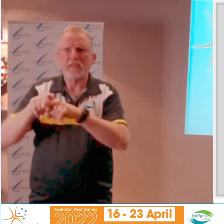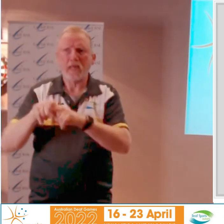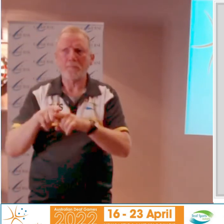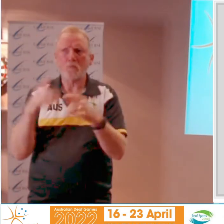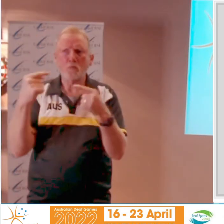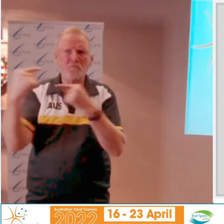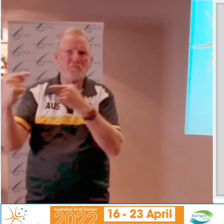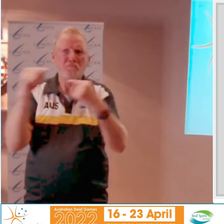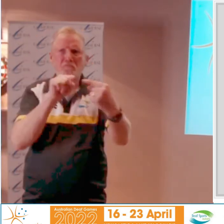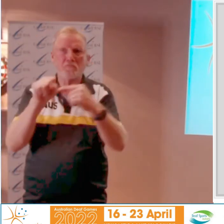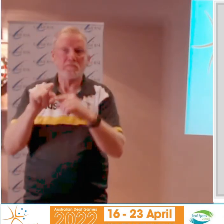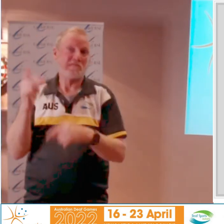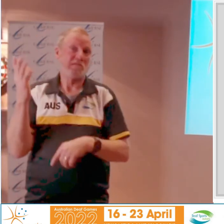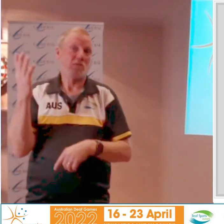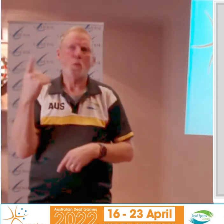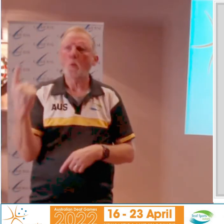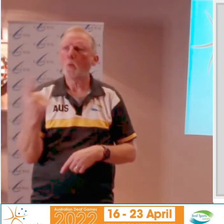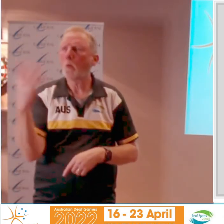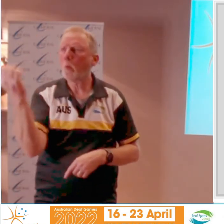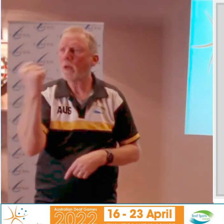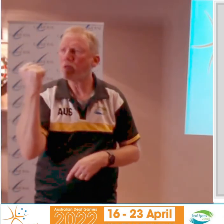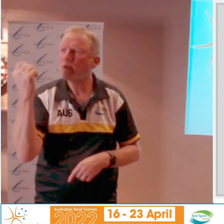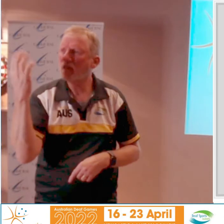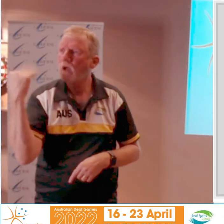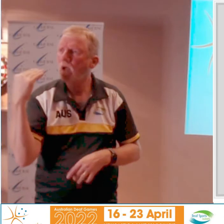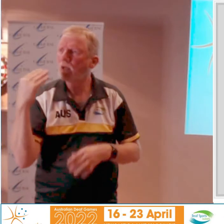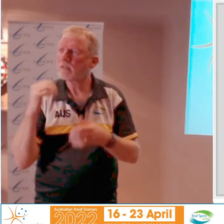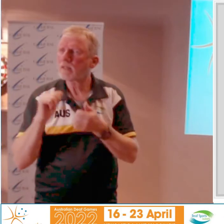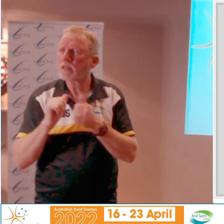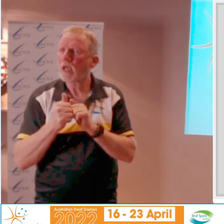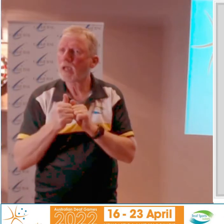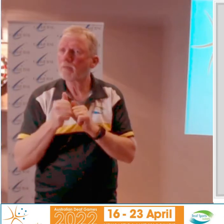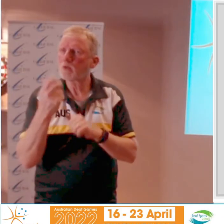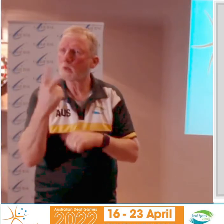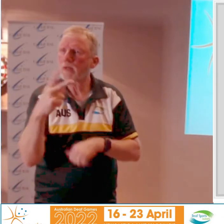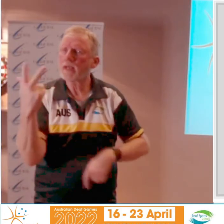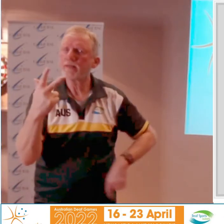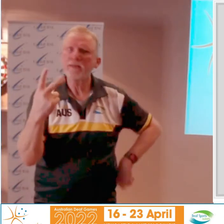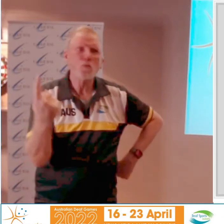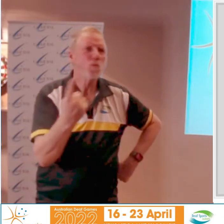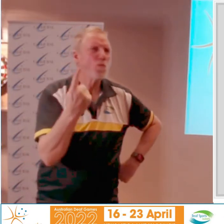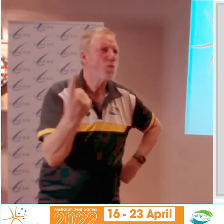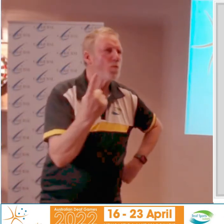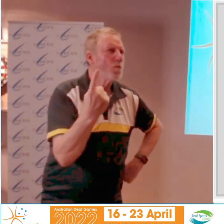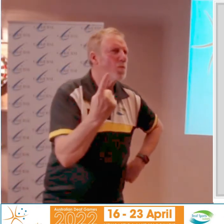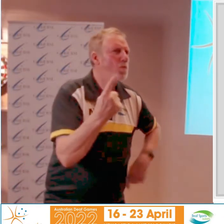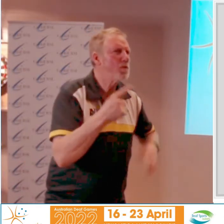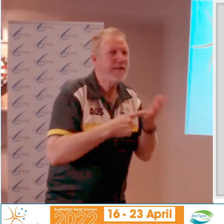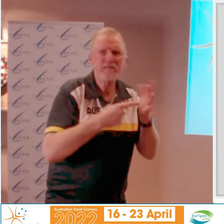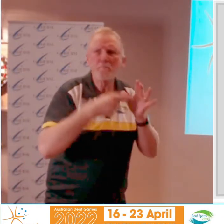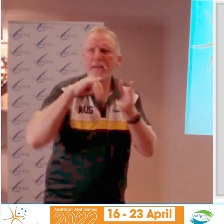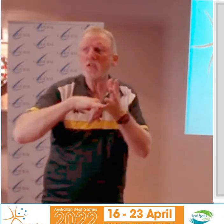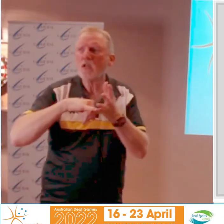which has been a tradition in the Australian games for a long time who won the last one in 20